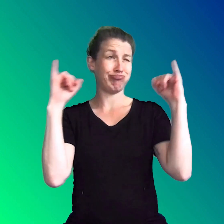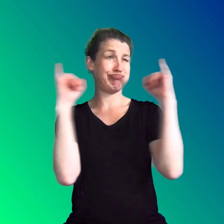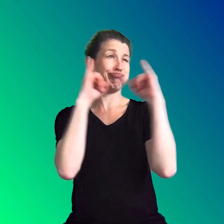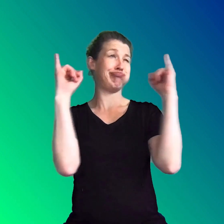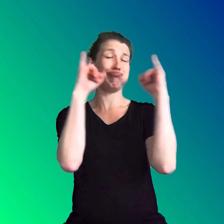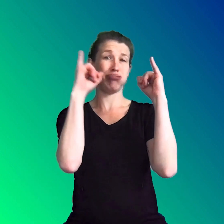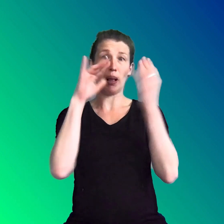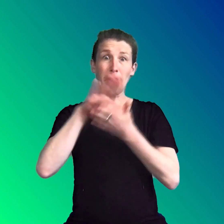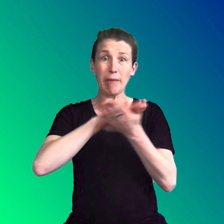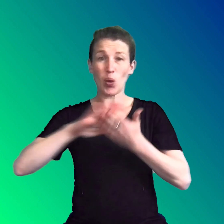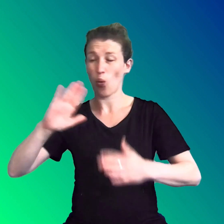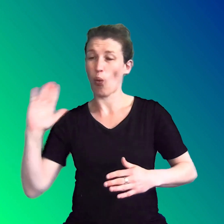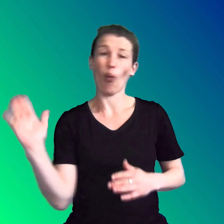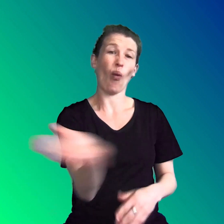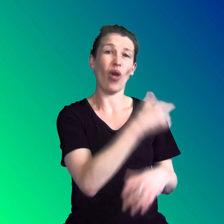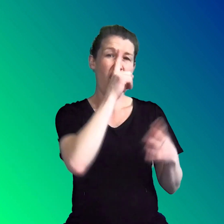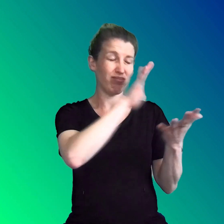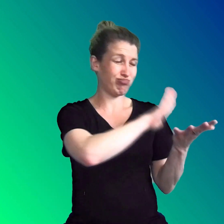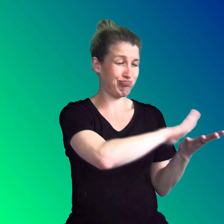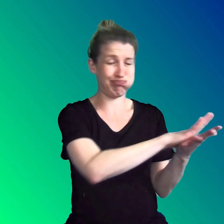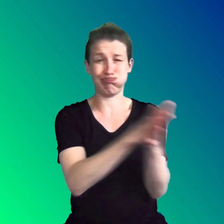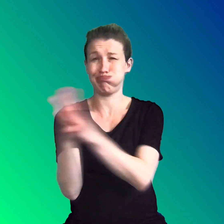One event could wipe them all out.